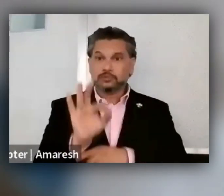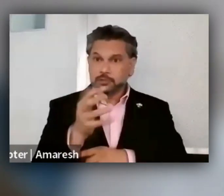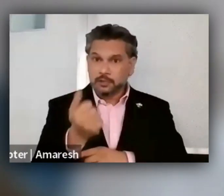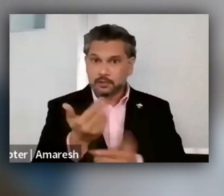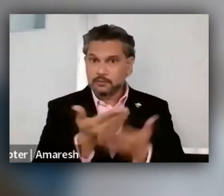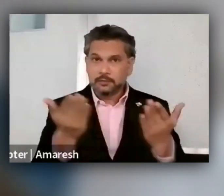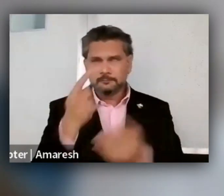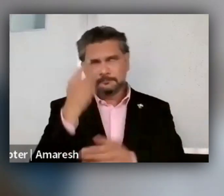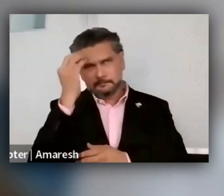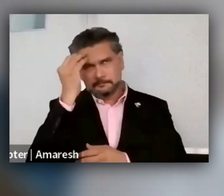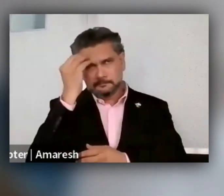So we have to go towards the end of the conversation because we are finishing the time that is available for us.